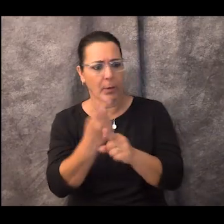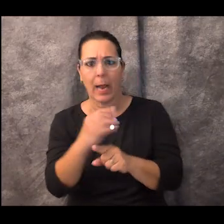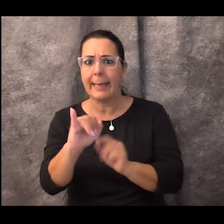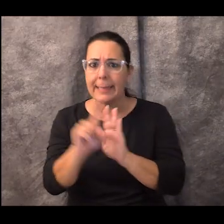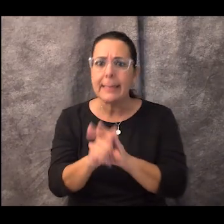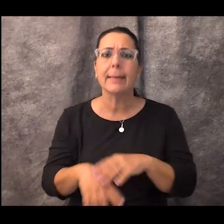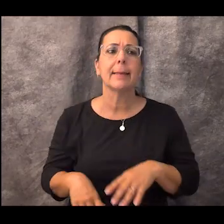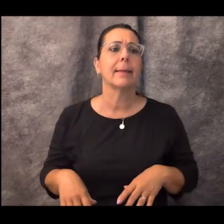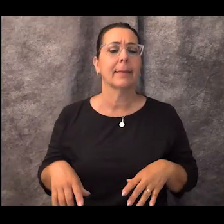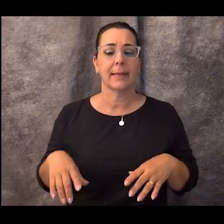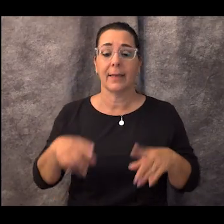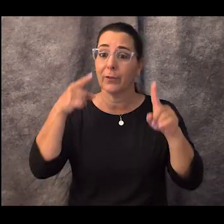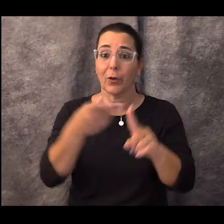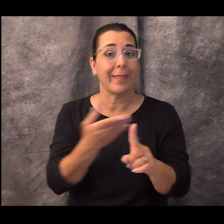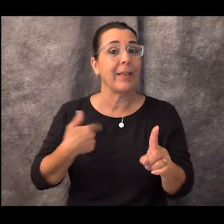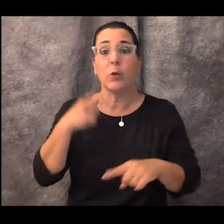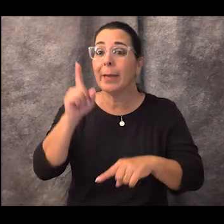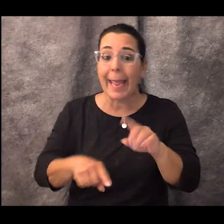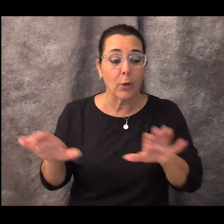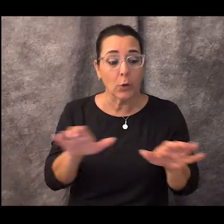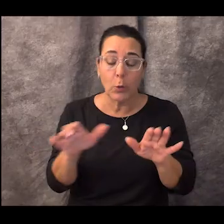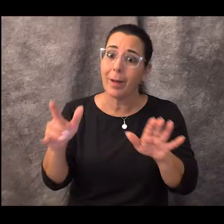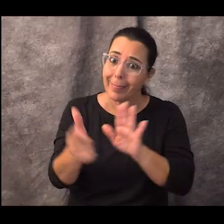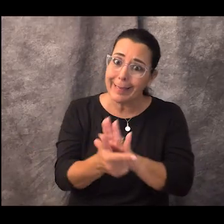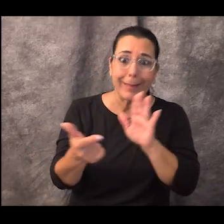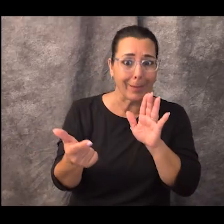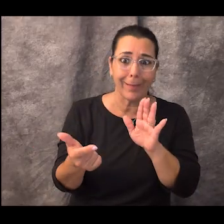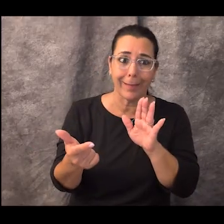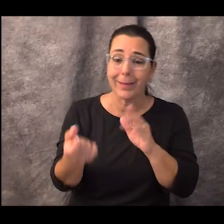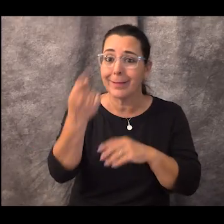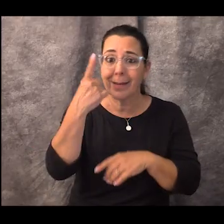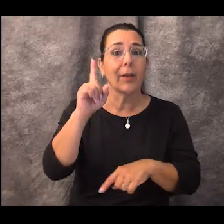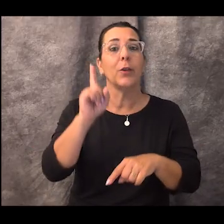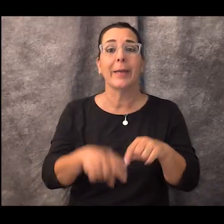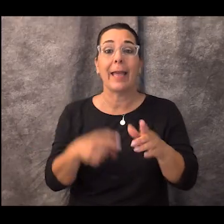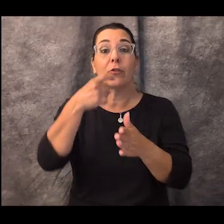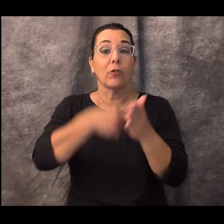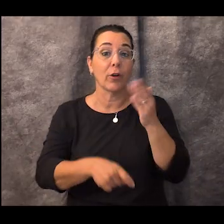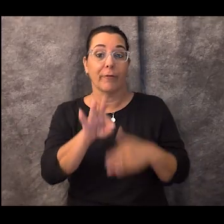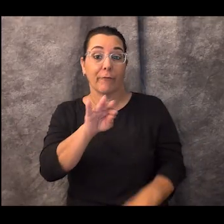are things you can't do legally, right? You can't, there can't be a fee if you're going to require it to vote.